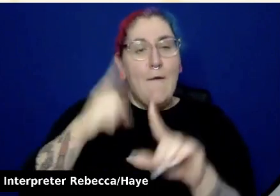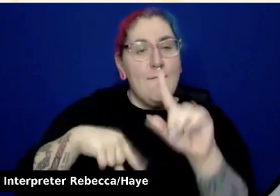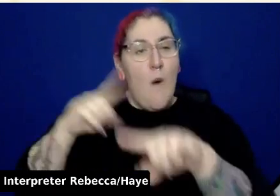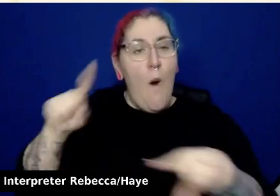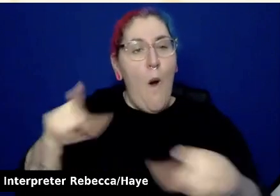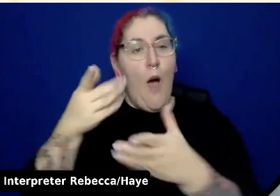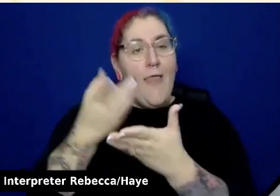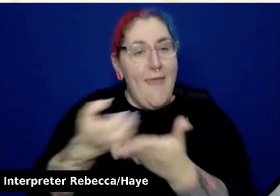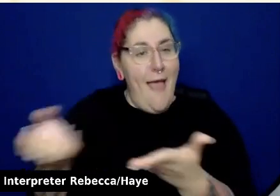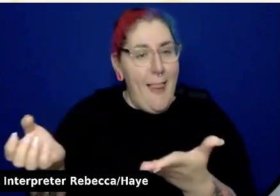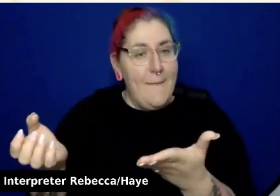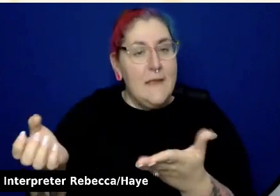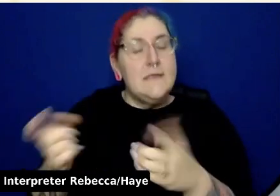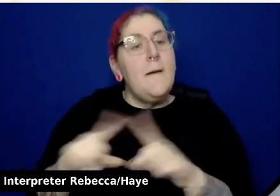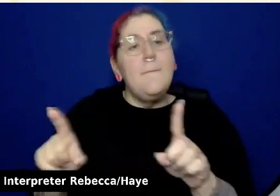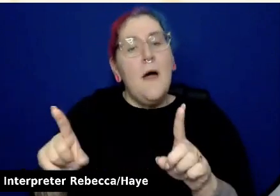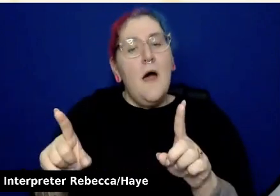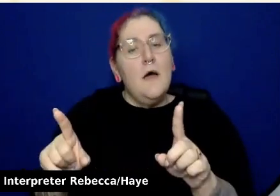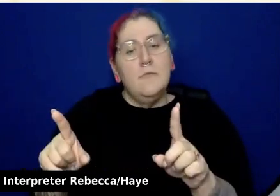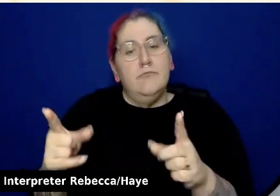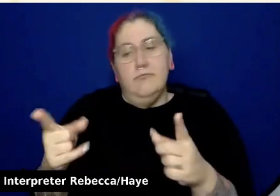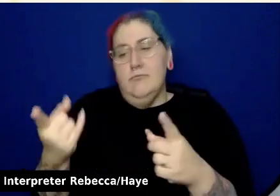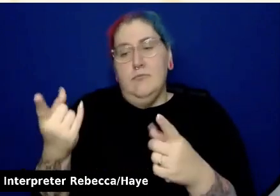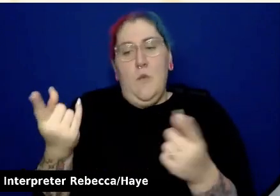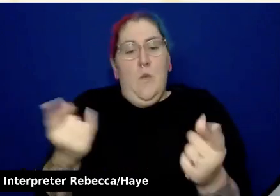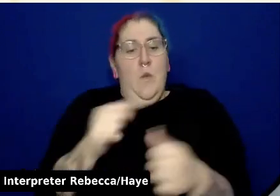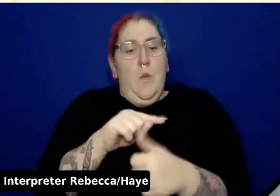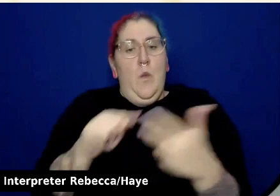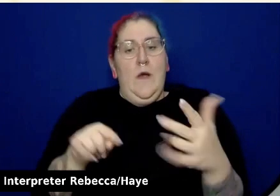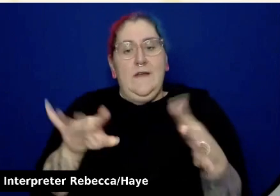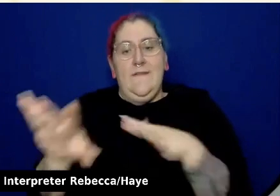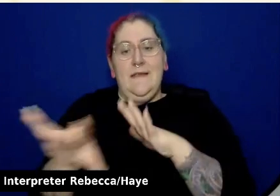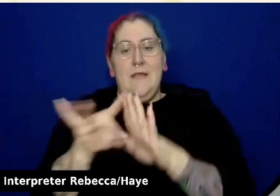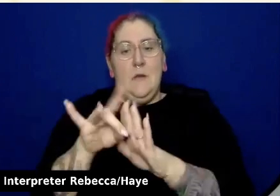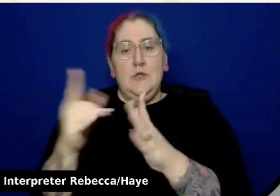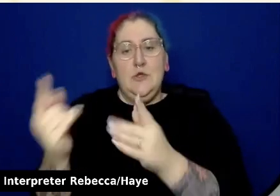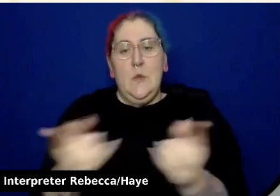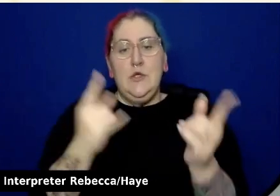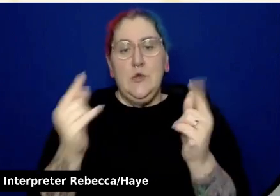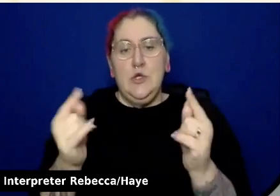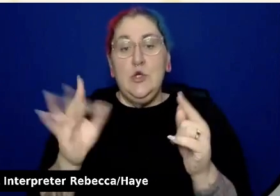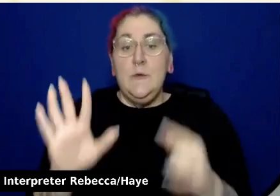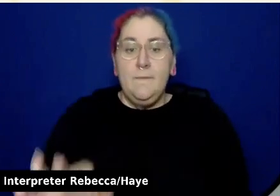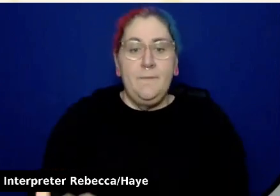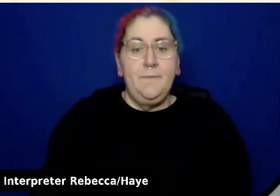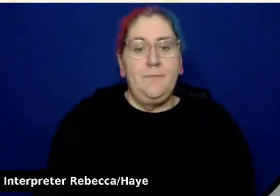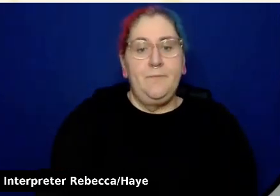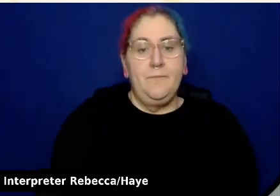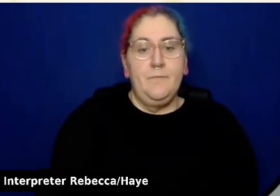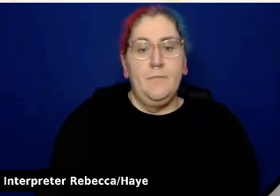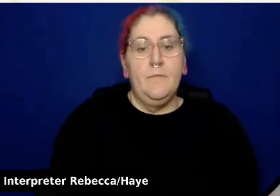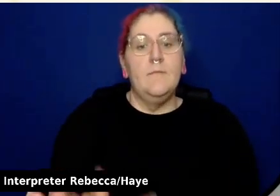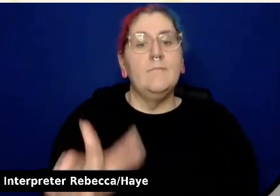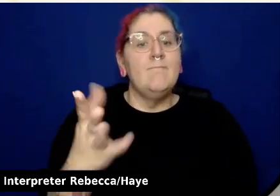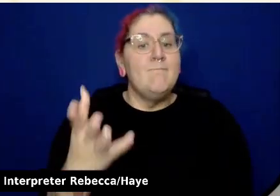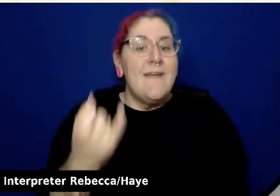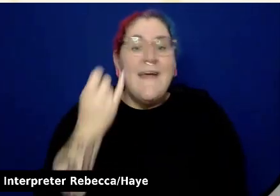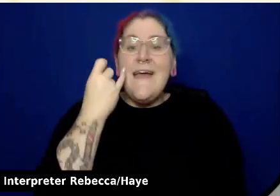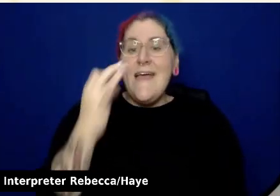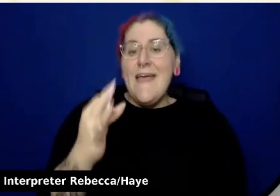If you think ARIA is the right solution to provide an accessible name, check if the text already exists in the document, then use aria-labelledby.